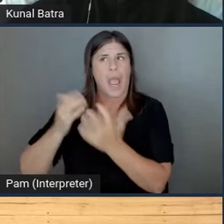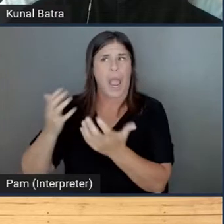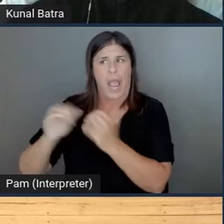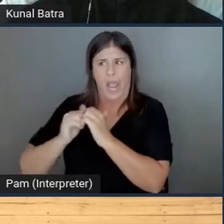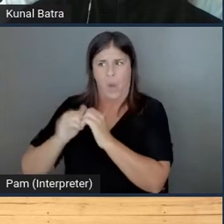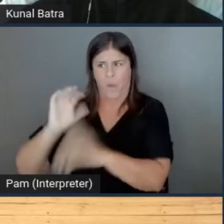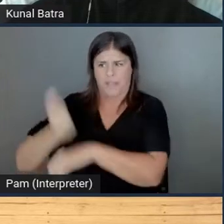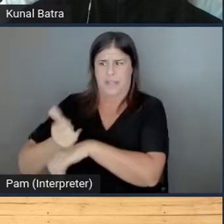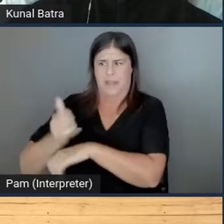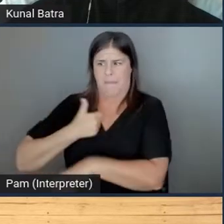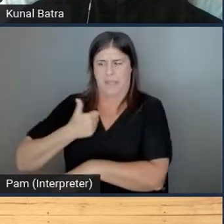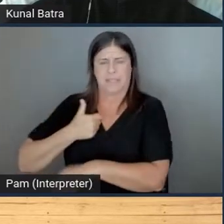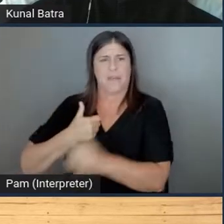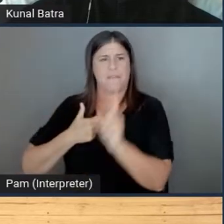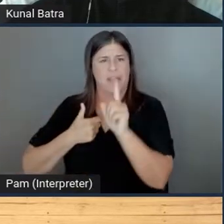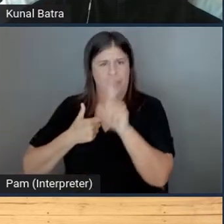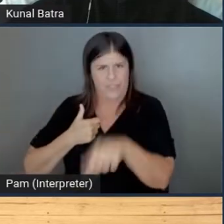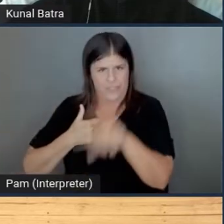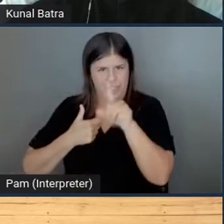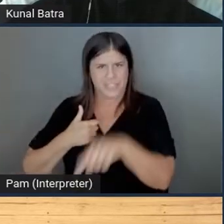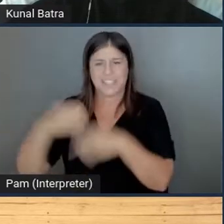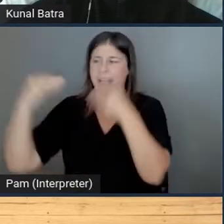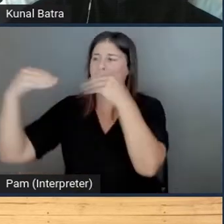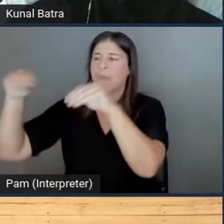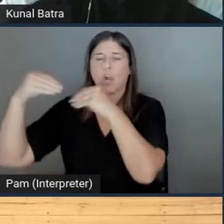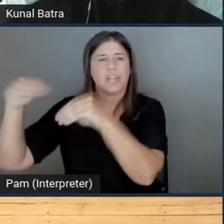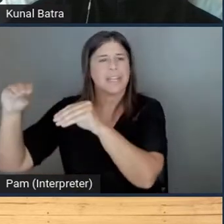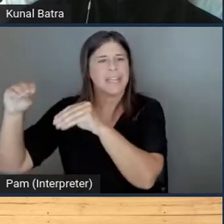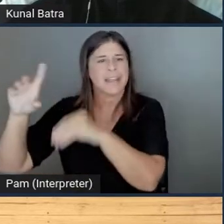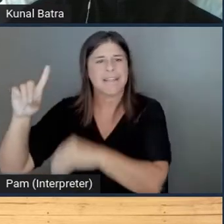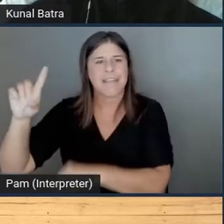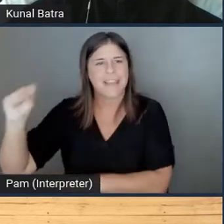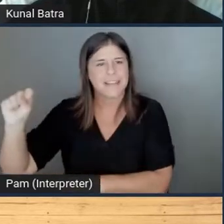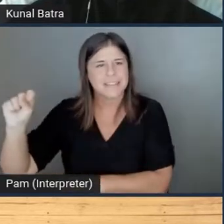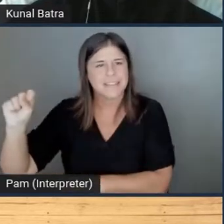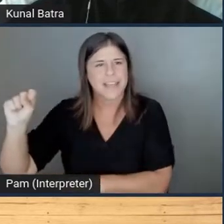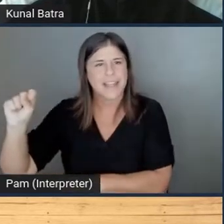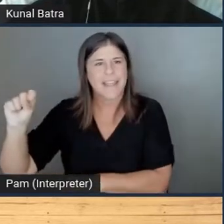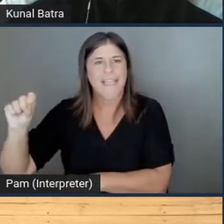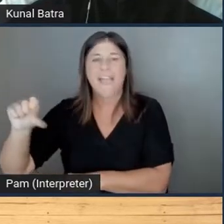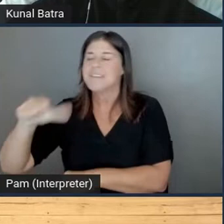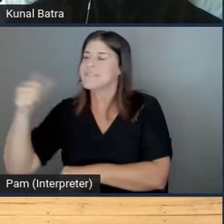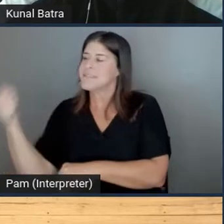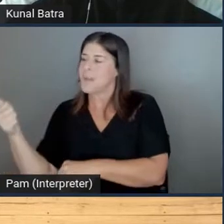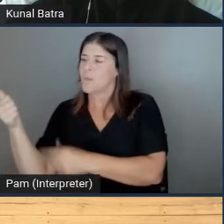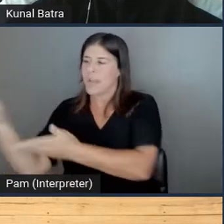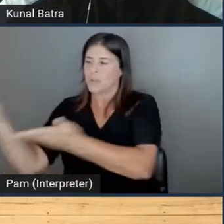is that this is the marketing dataset that somebody provided to me as a CSV.